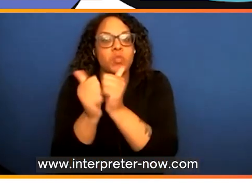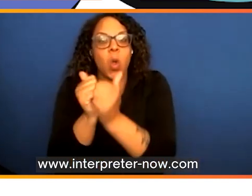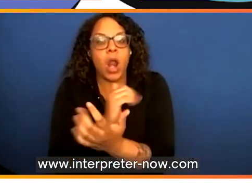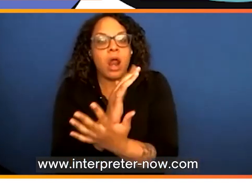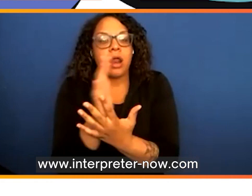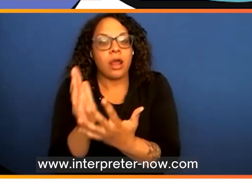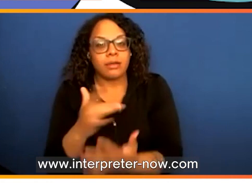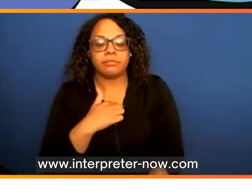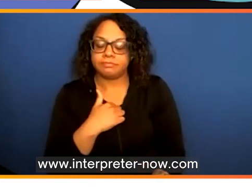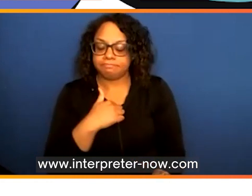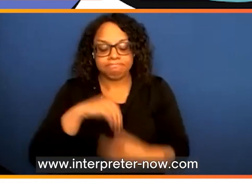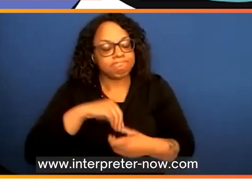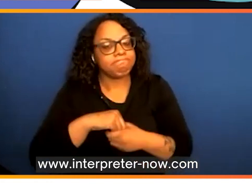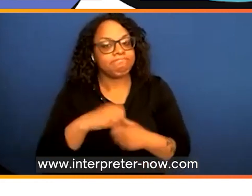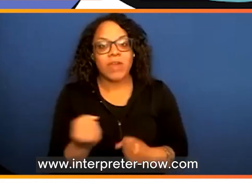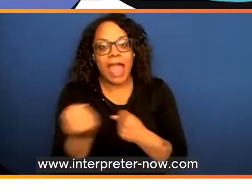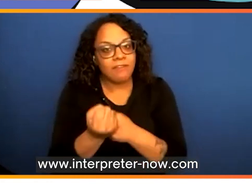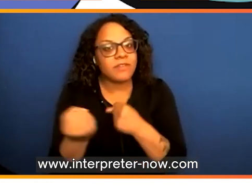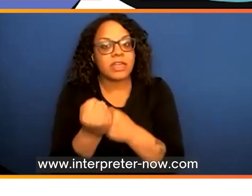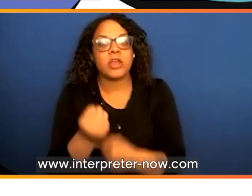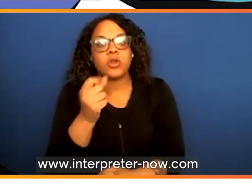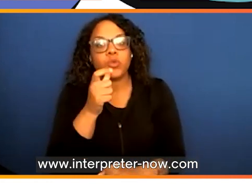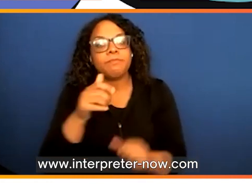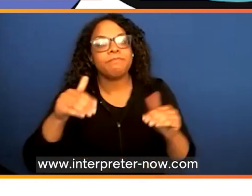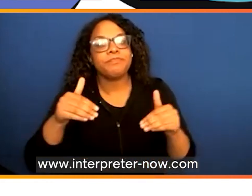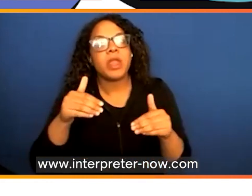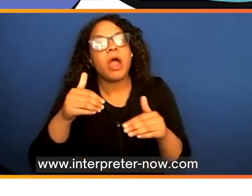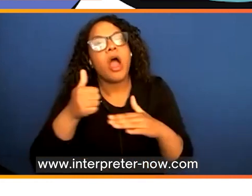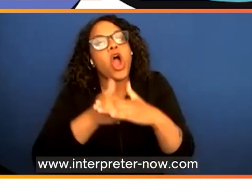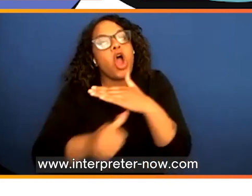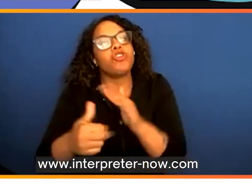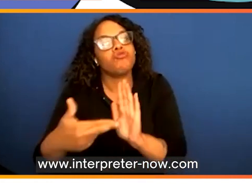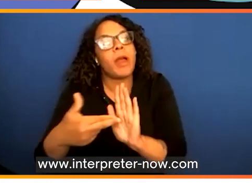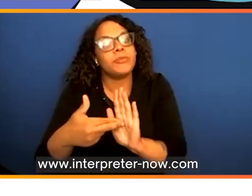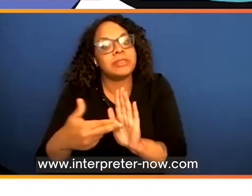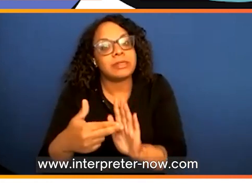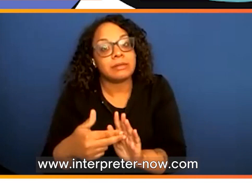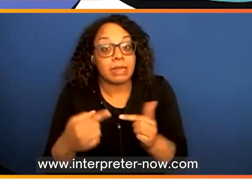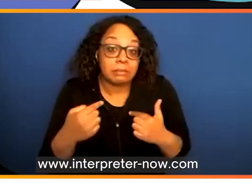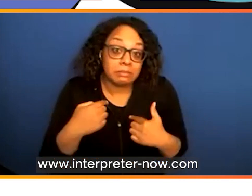always been an advocate of the underrepresented, me being one of them ex facto, through my